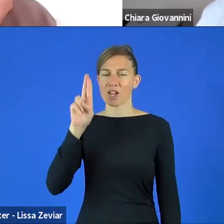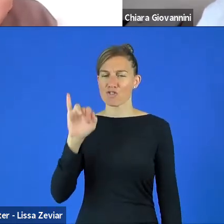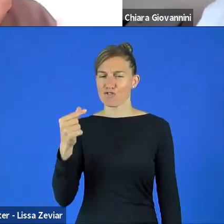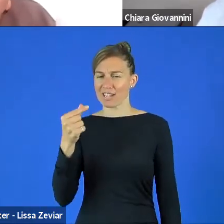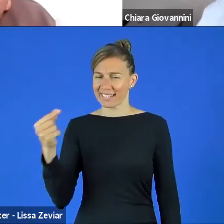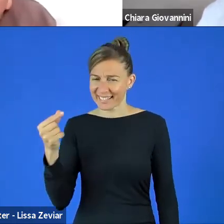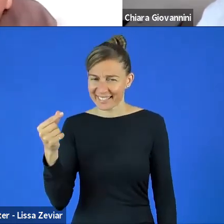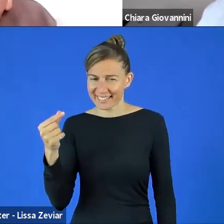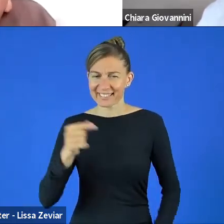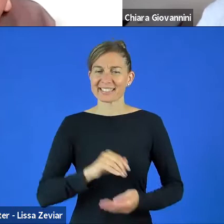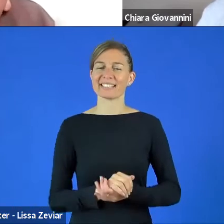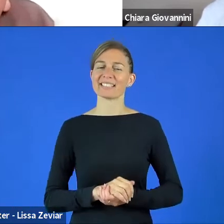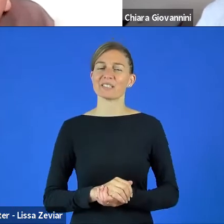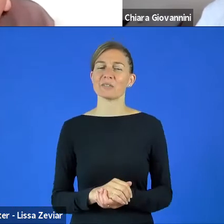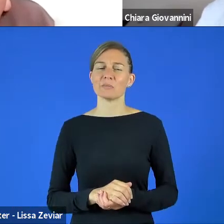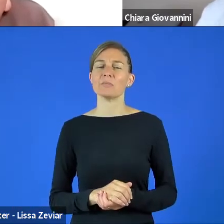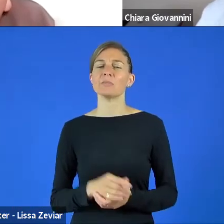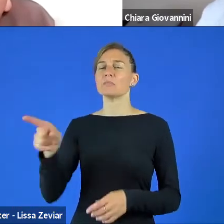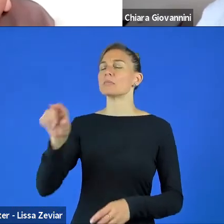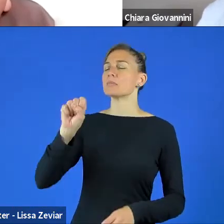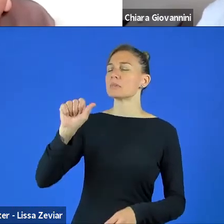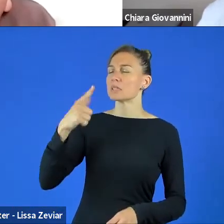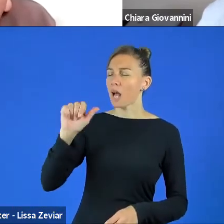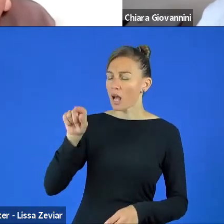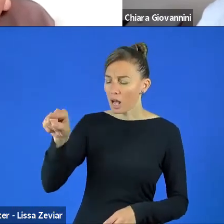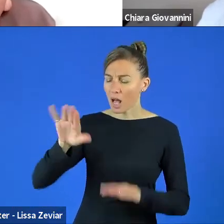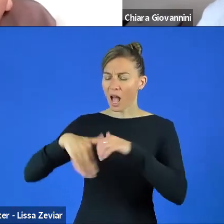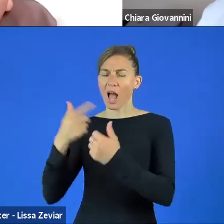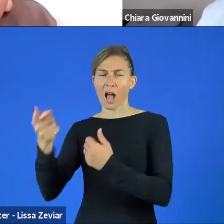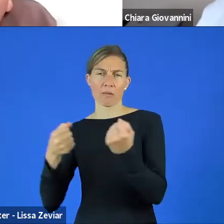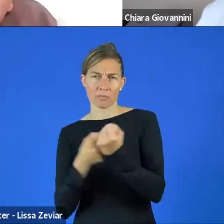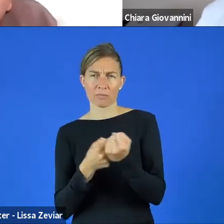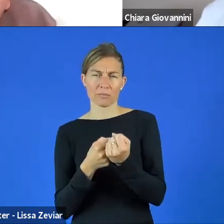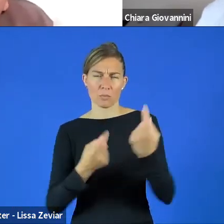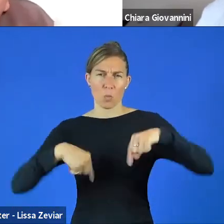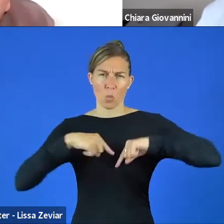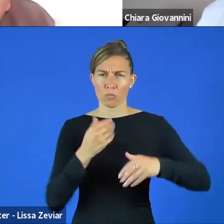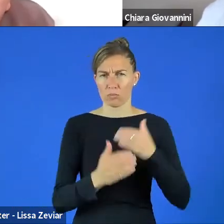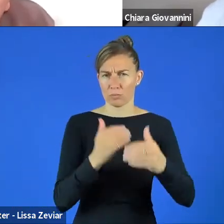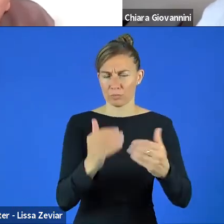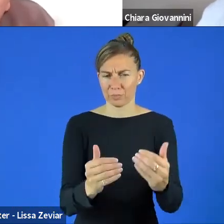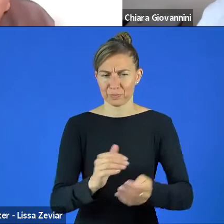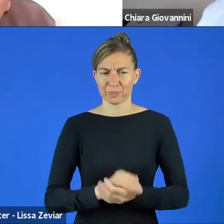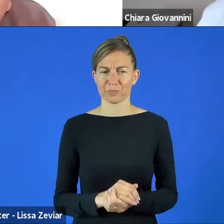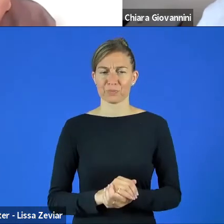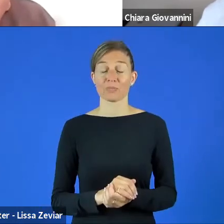and in support for the standardisation for the European Accessibility Act. We will have a 10-minute break.